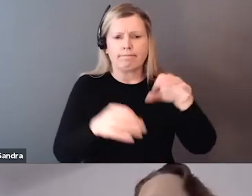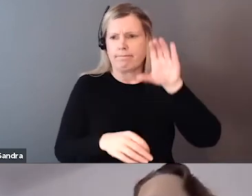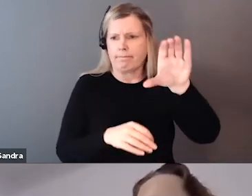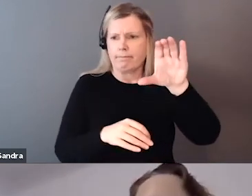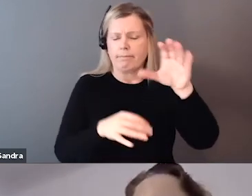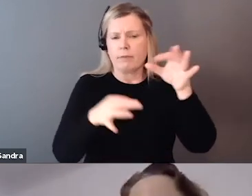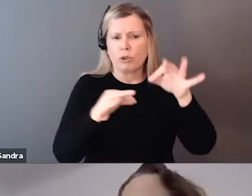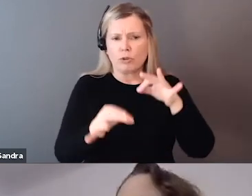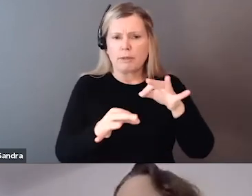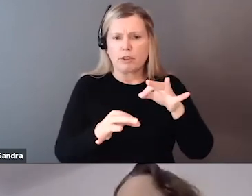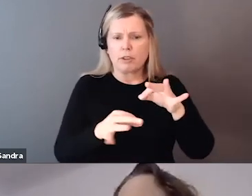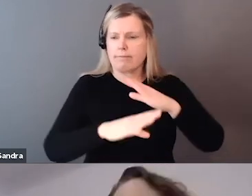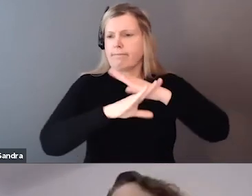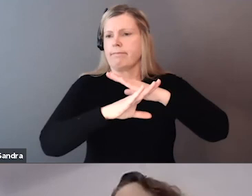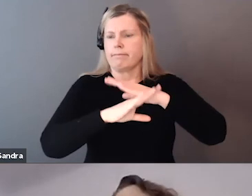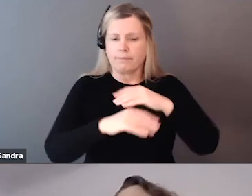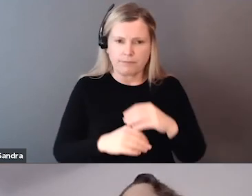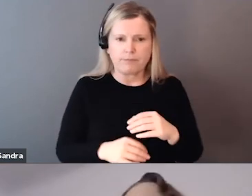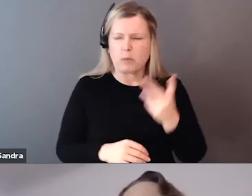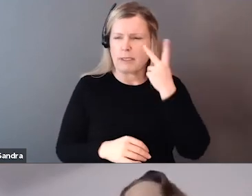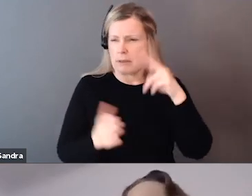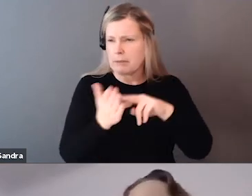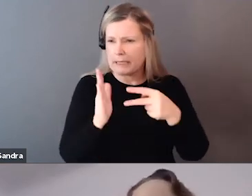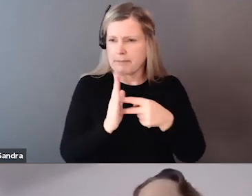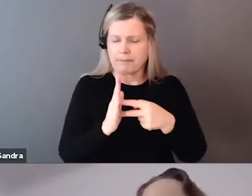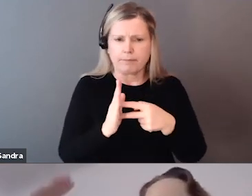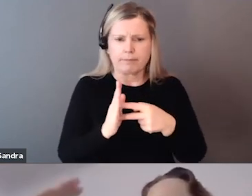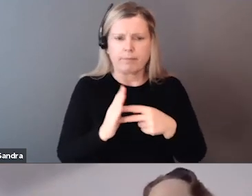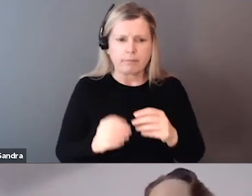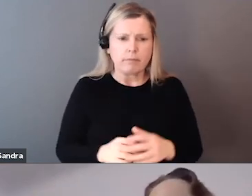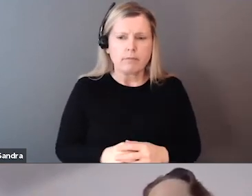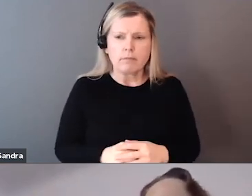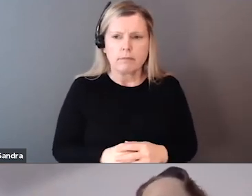give you a taste of this one. And there's a whole host of others for each of the items in that table